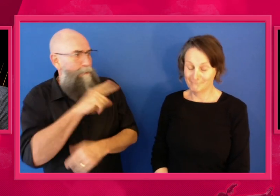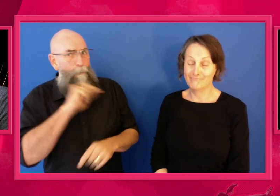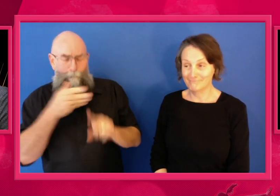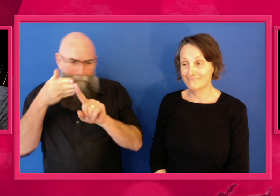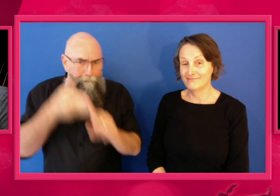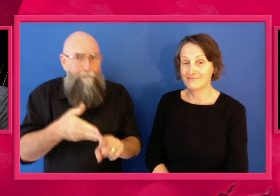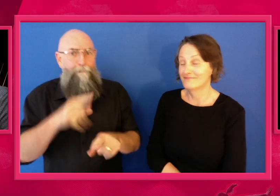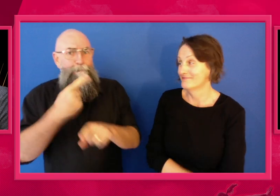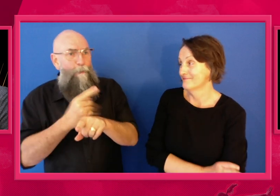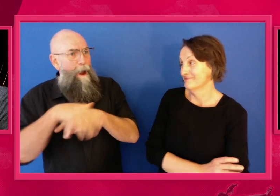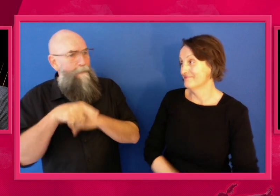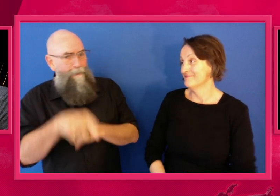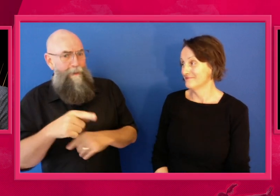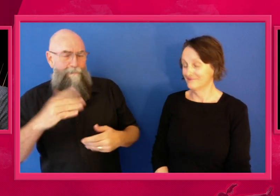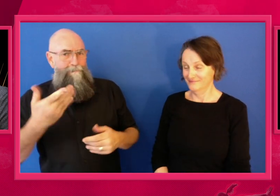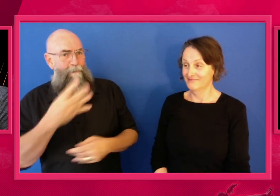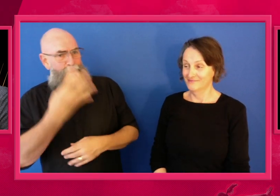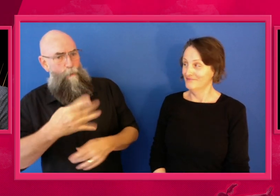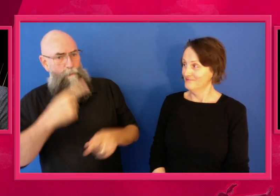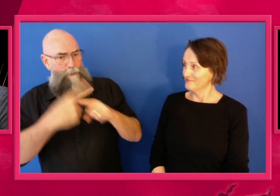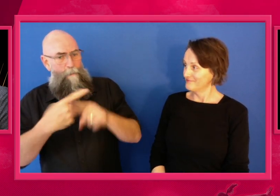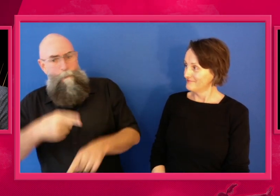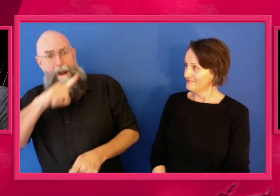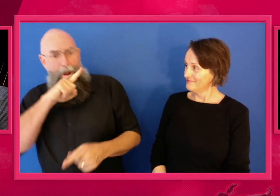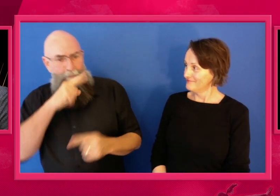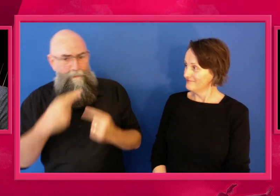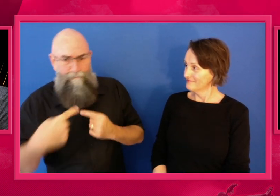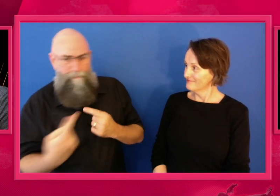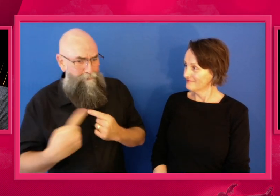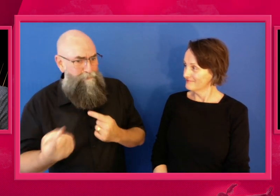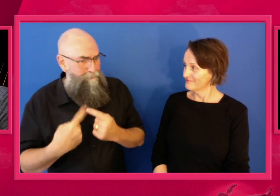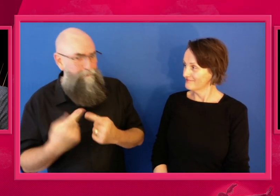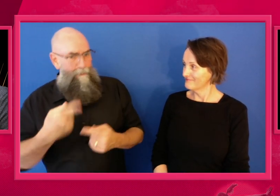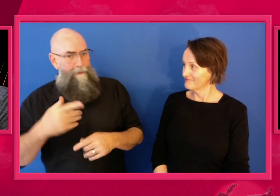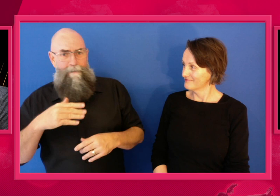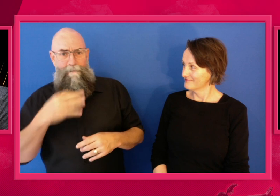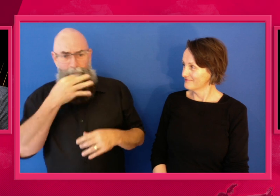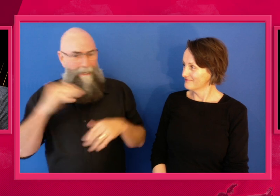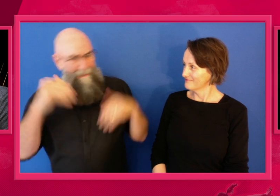men's freestyle, but now I know why. Your obsession with storming the gates of Mordor,